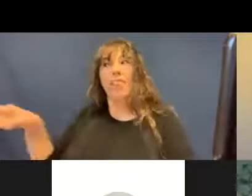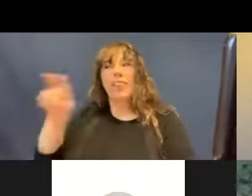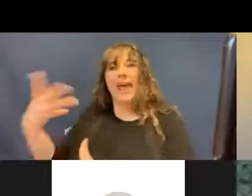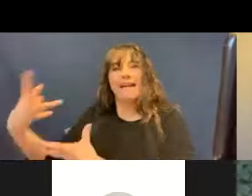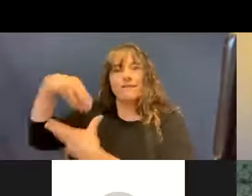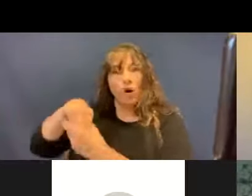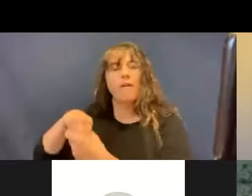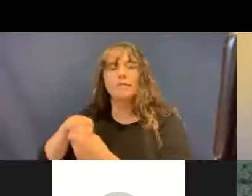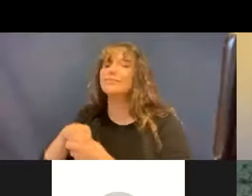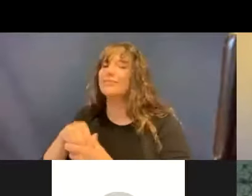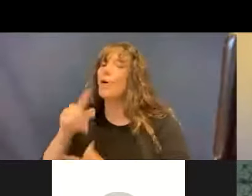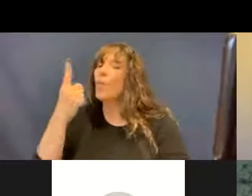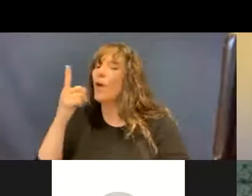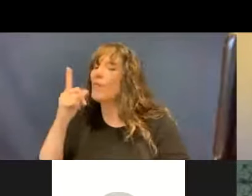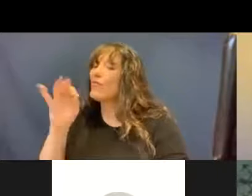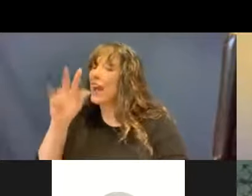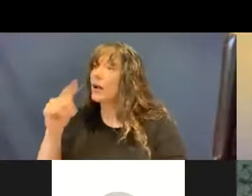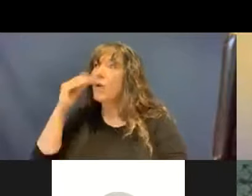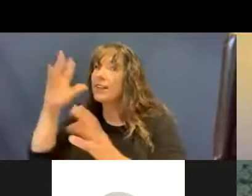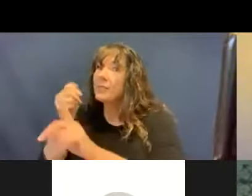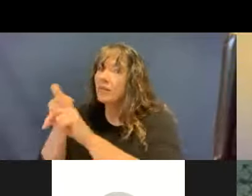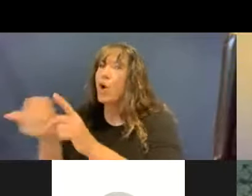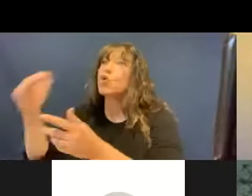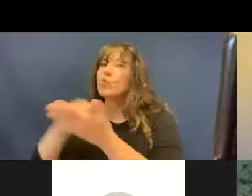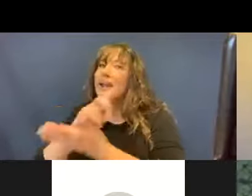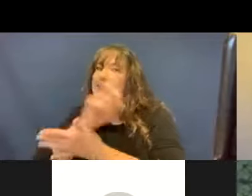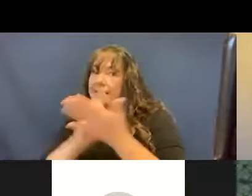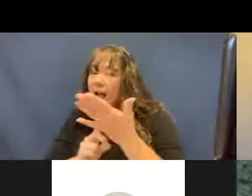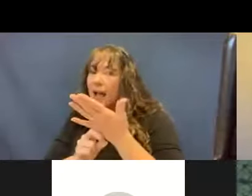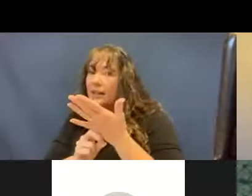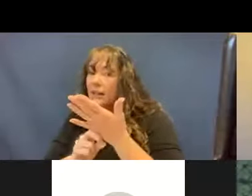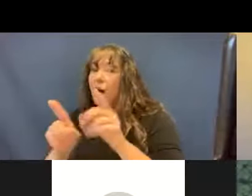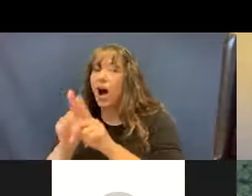my professors themselves, he redesigned and collected two of my FM systems because we